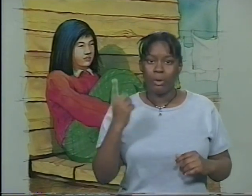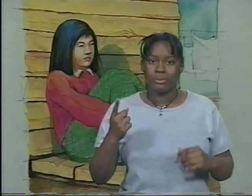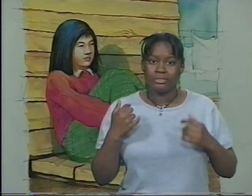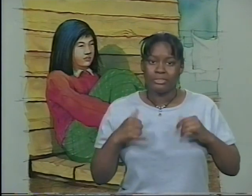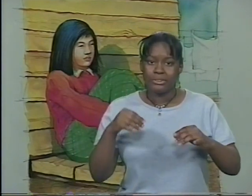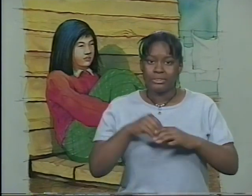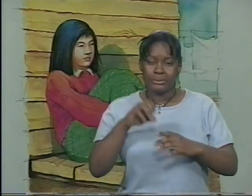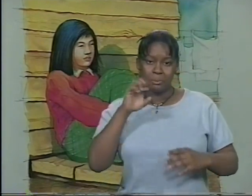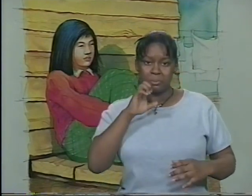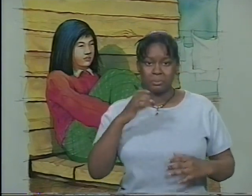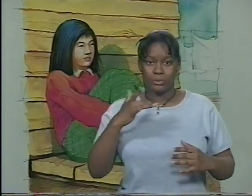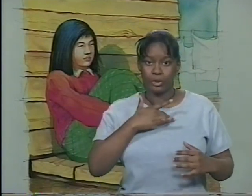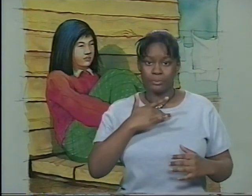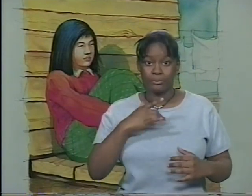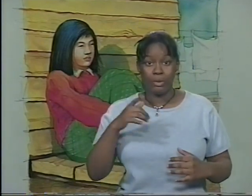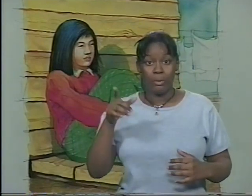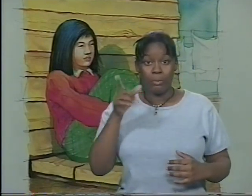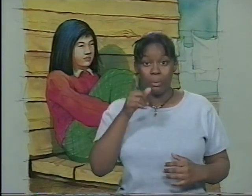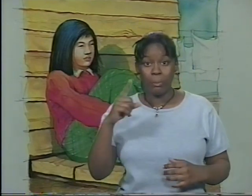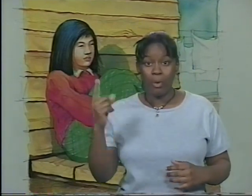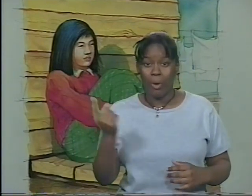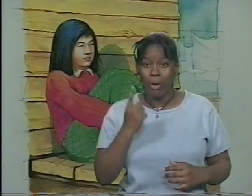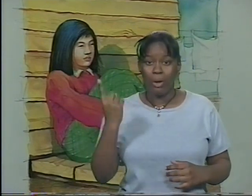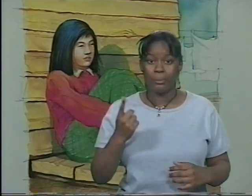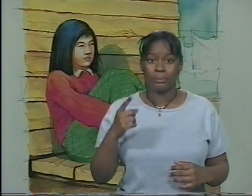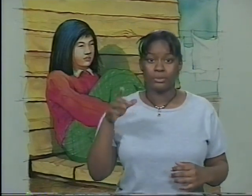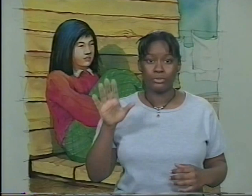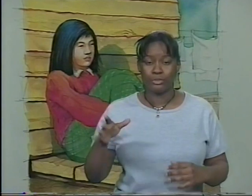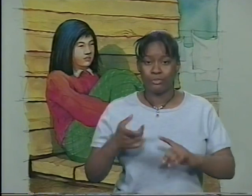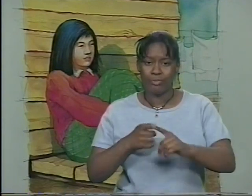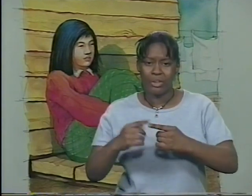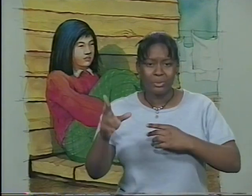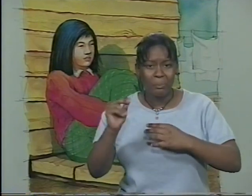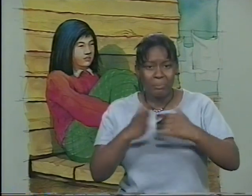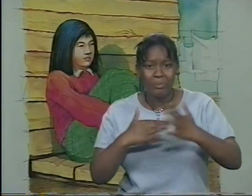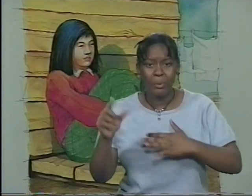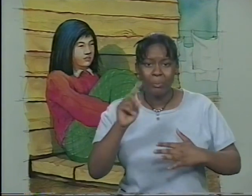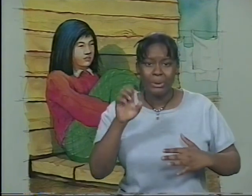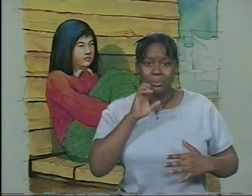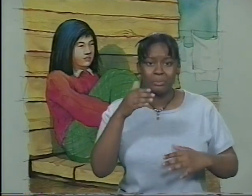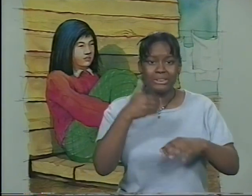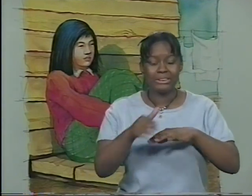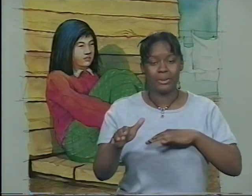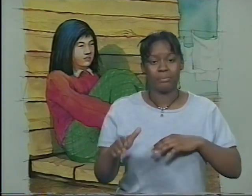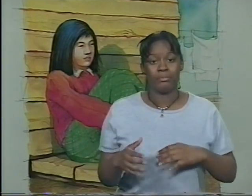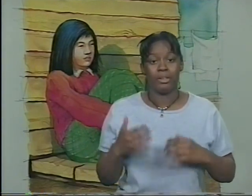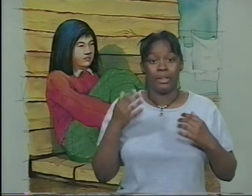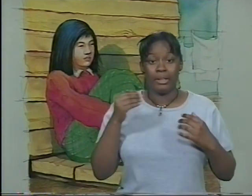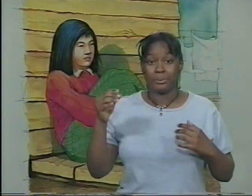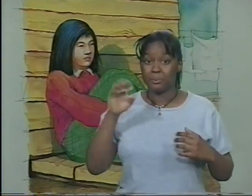even there. Laurie would always be her friend, no matter where she was sent.